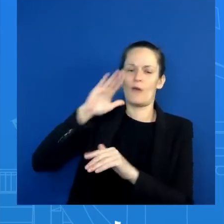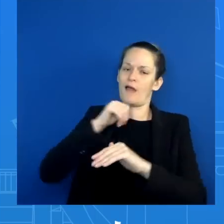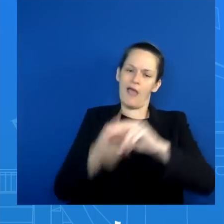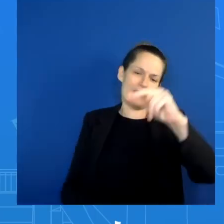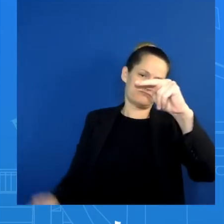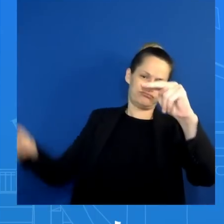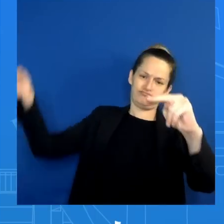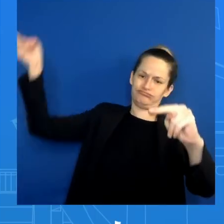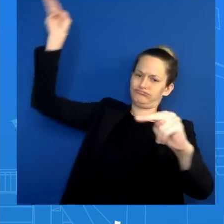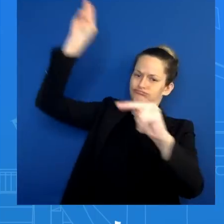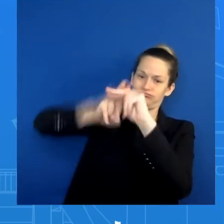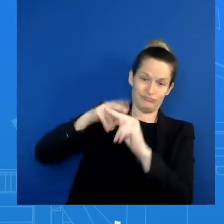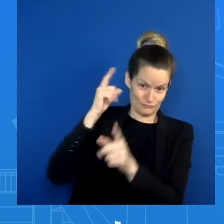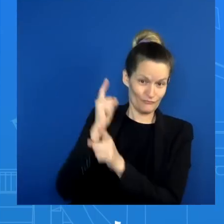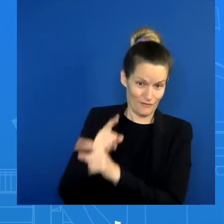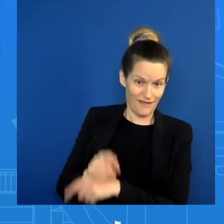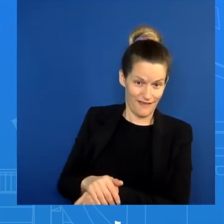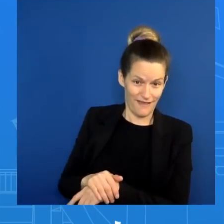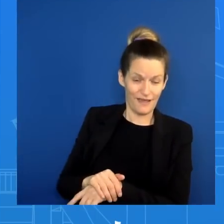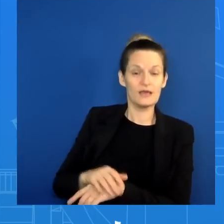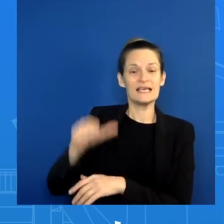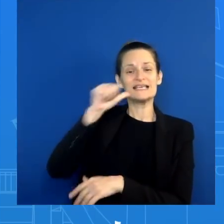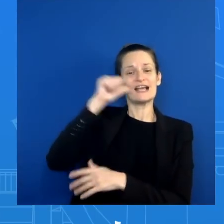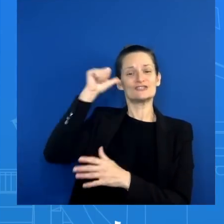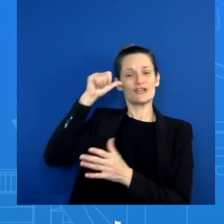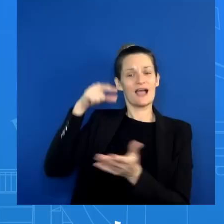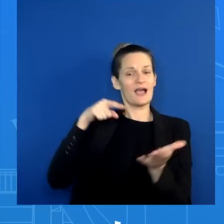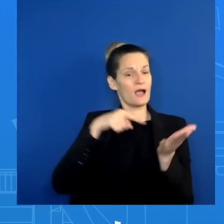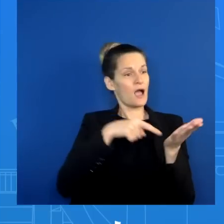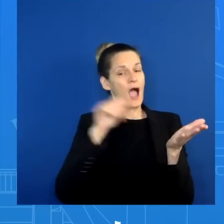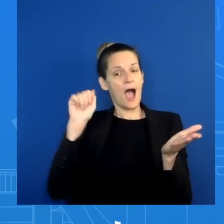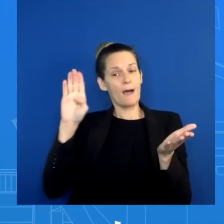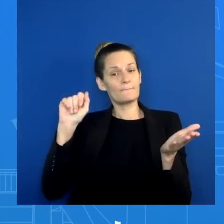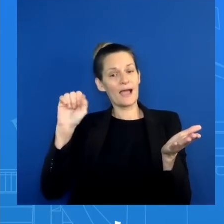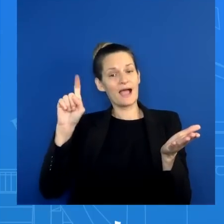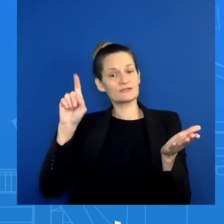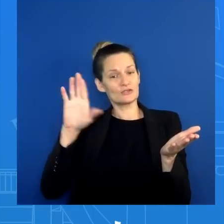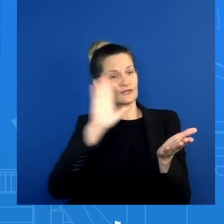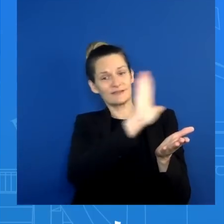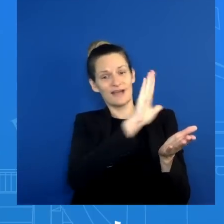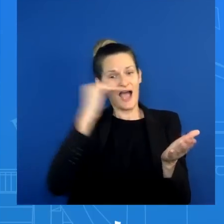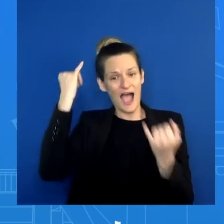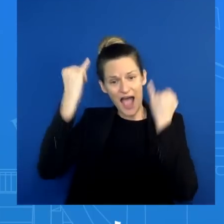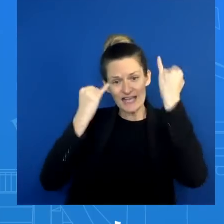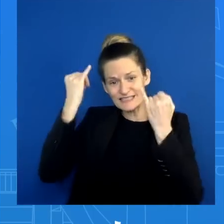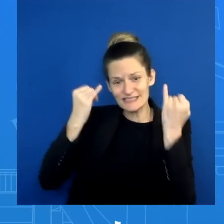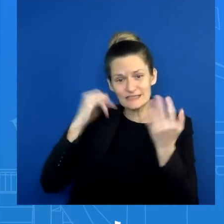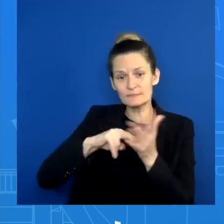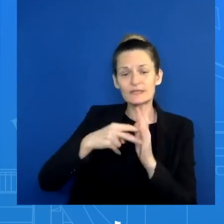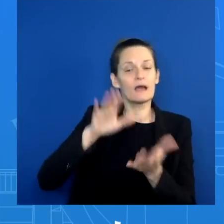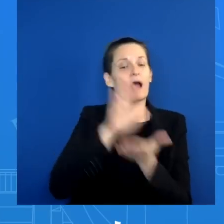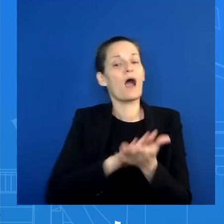presented will stop the rising cost of college and that debt will not continue to rise. Ms. Jean-Pierre: So, look, when we talk